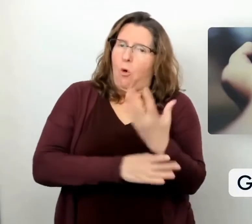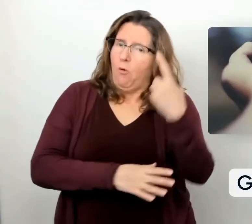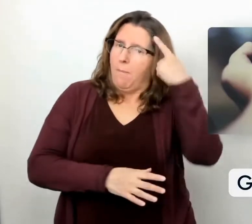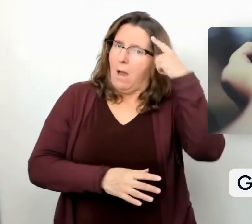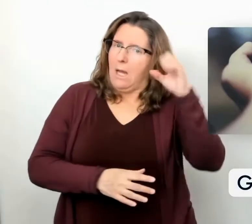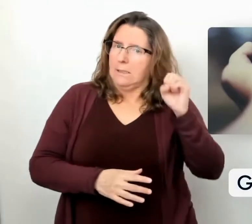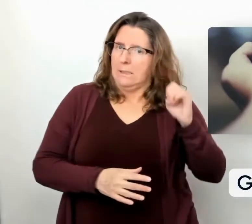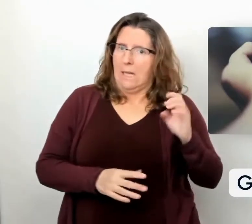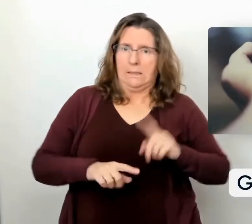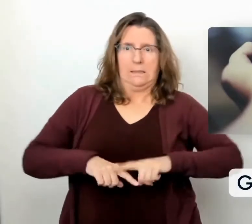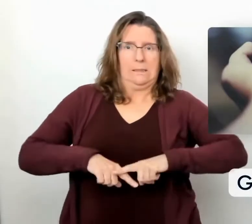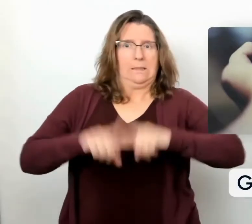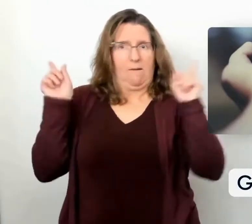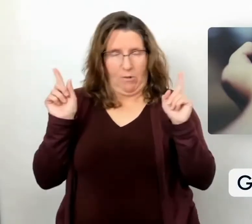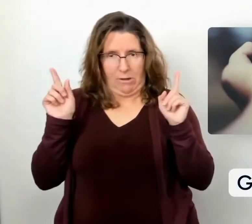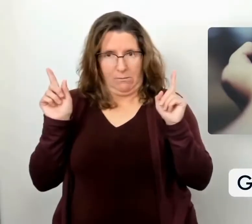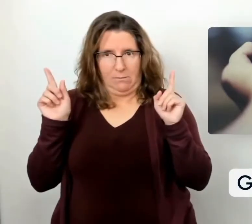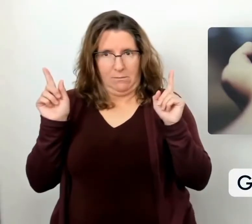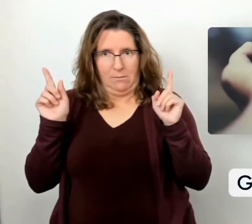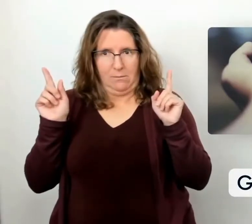Having a growth mindset is different.